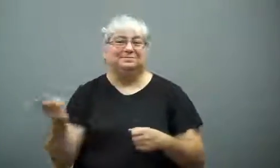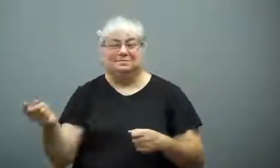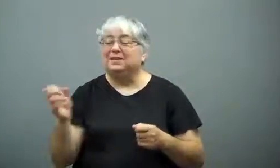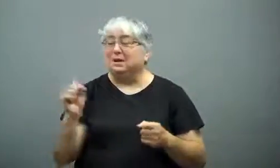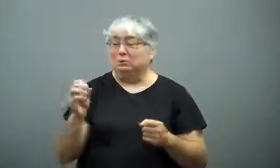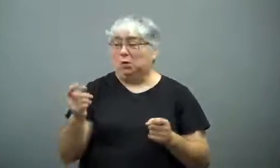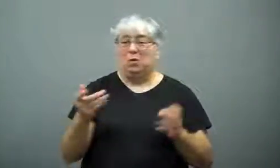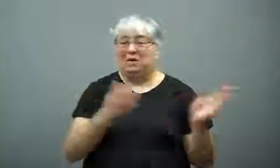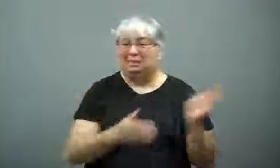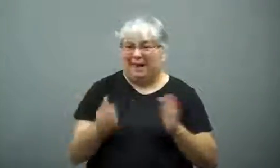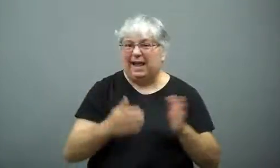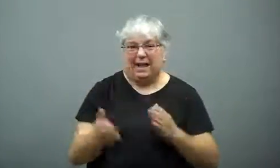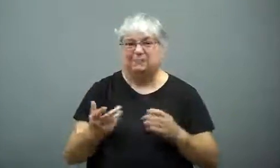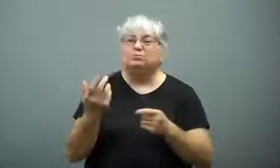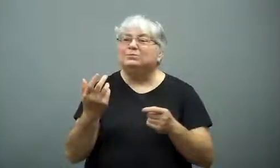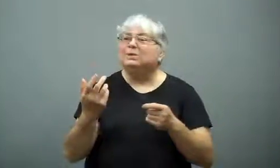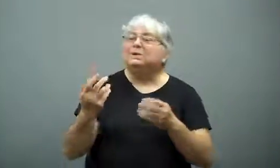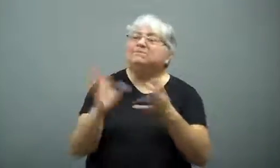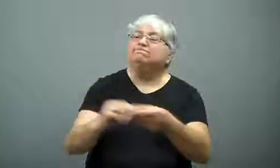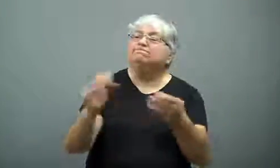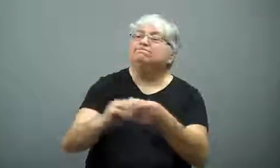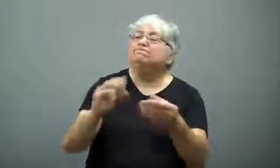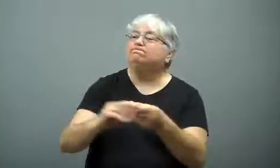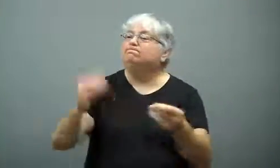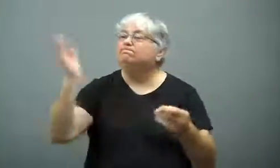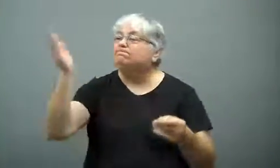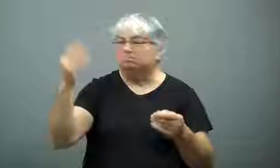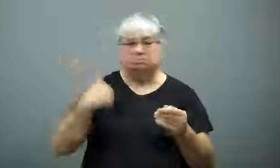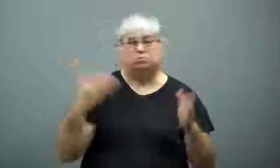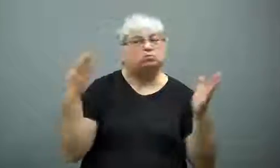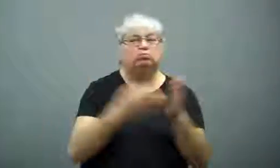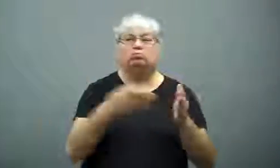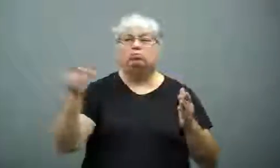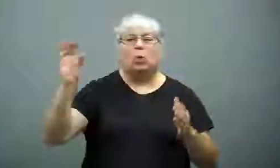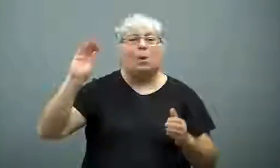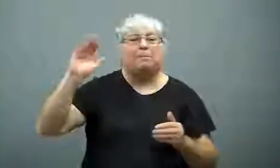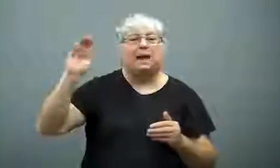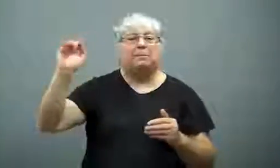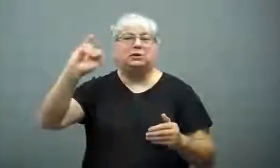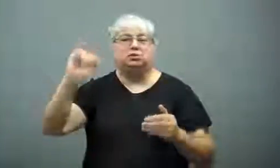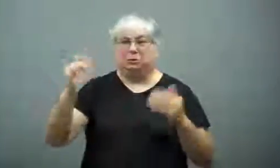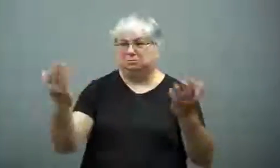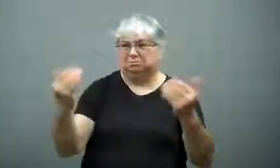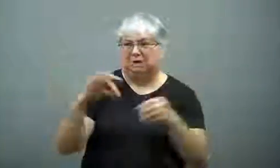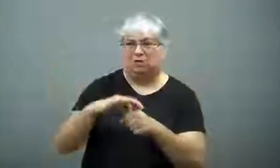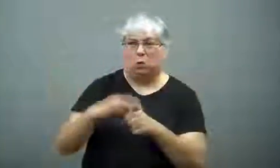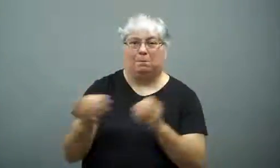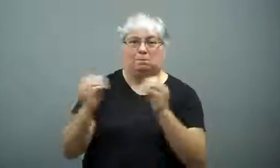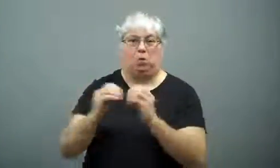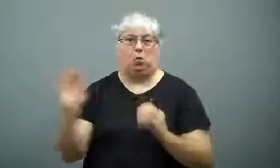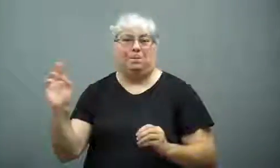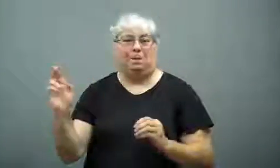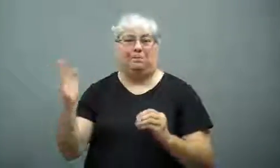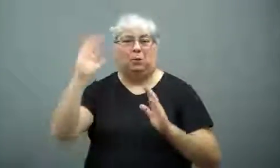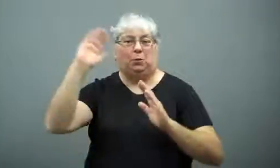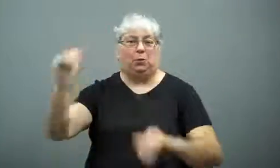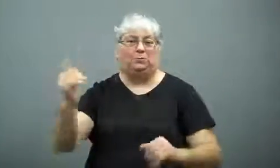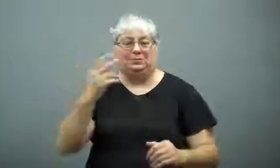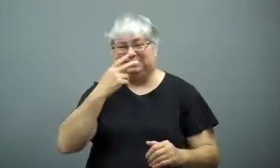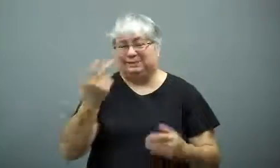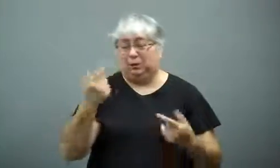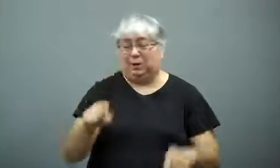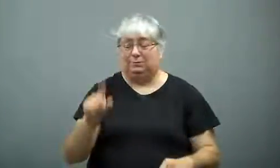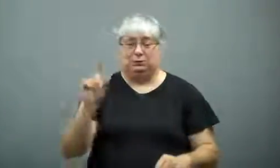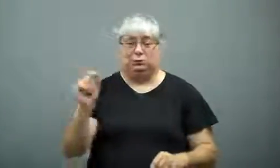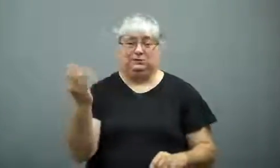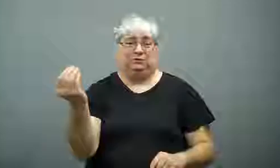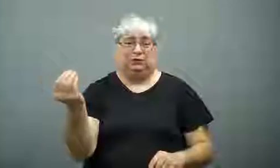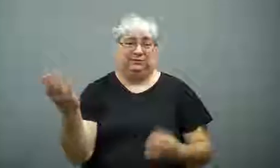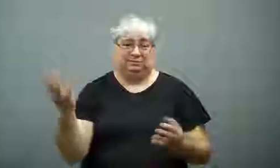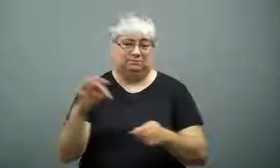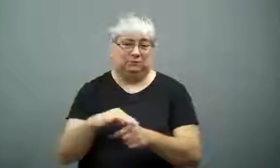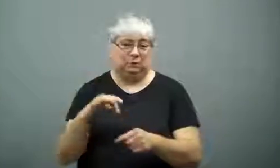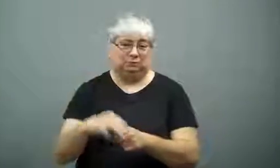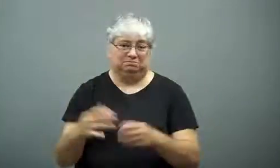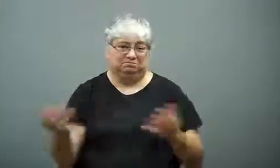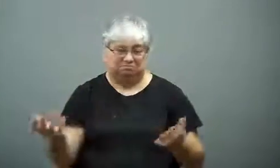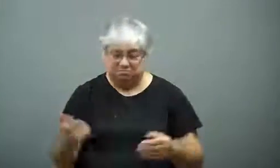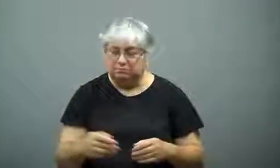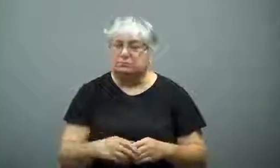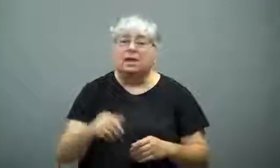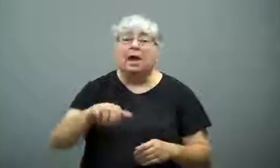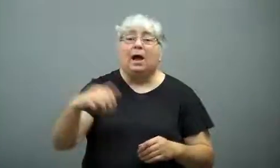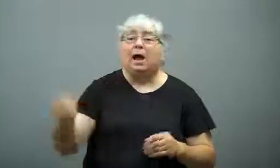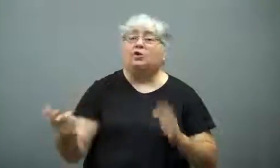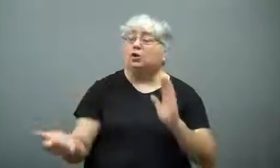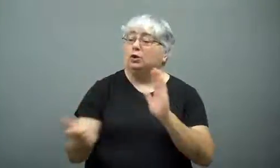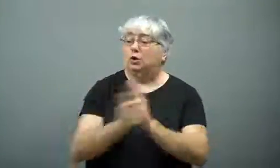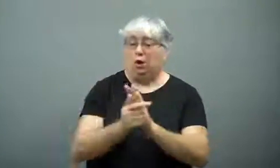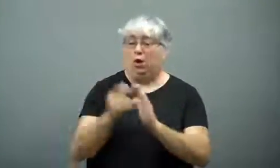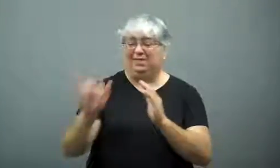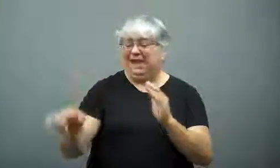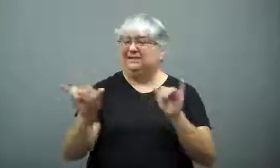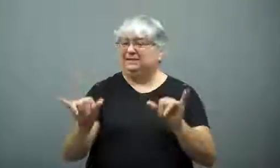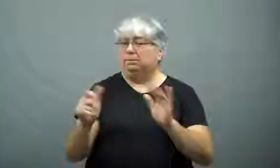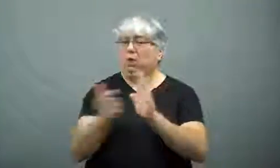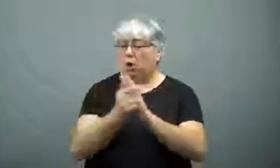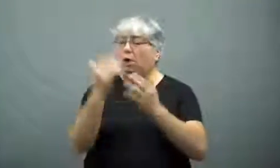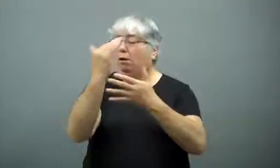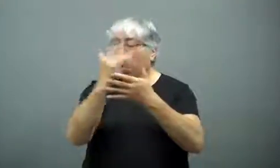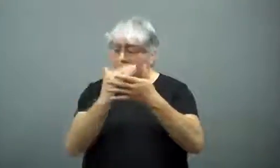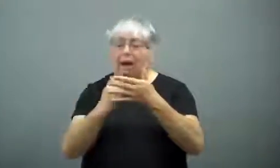The Republicans plan to campaign against Obama's health care law in 2014.